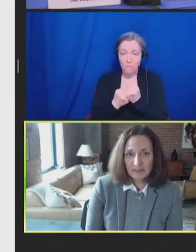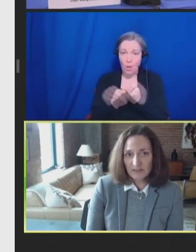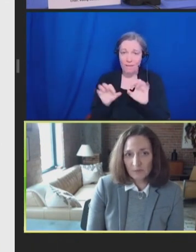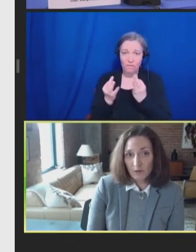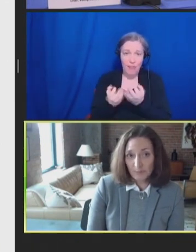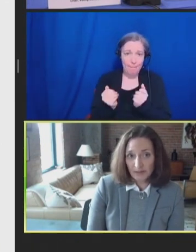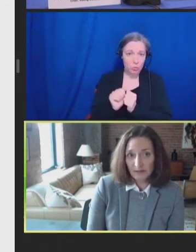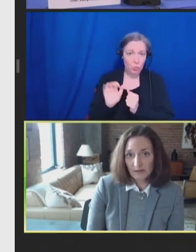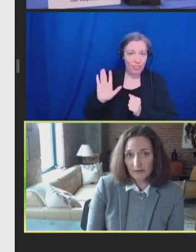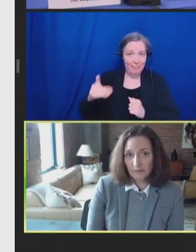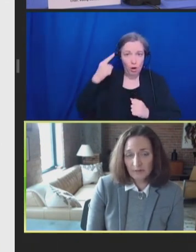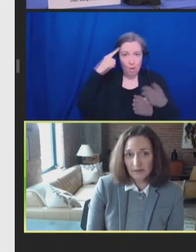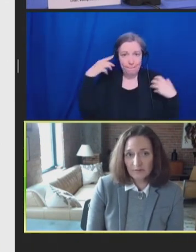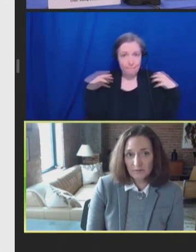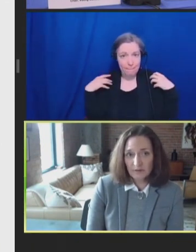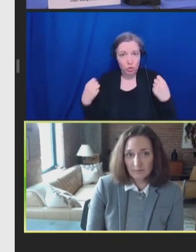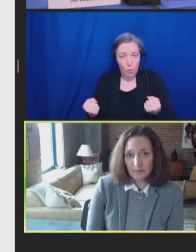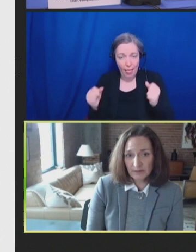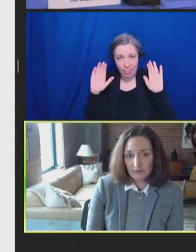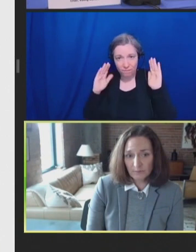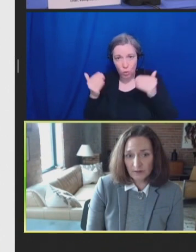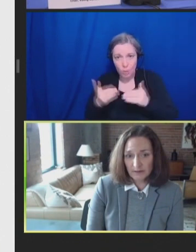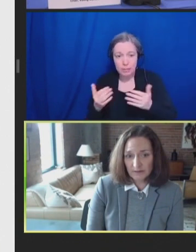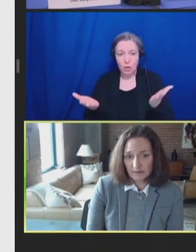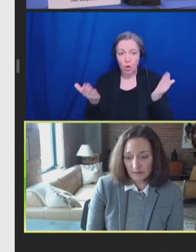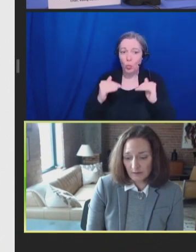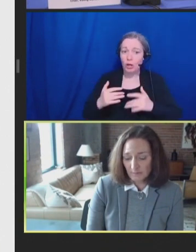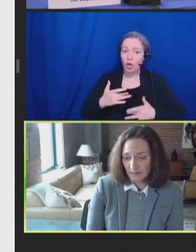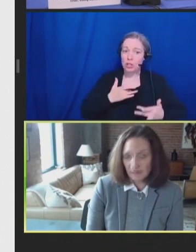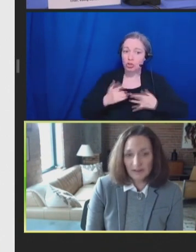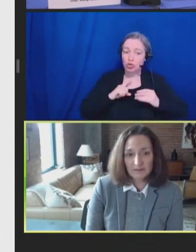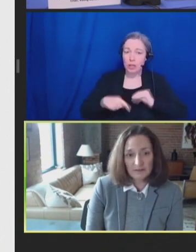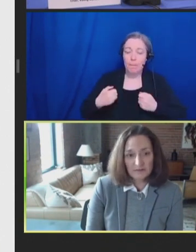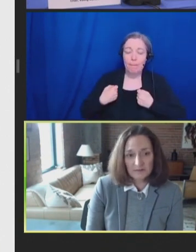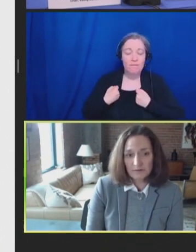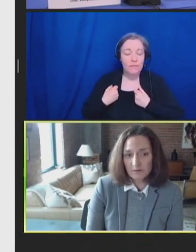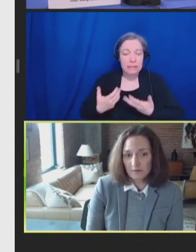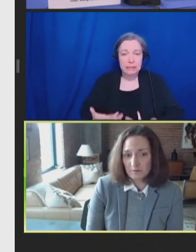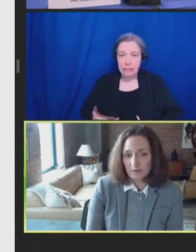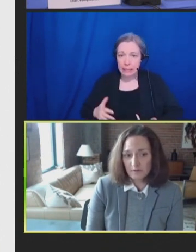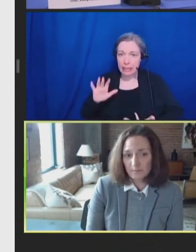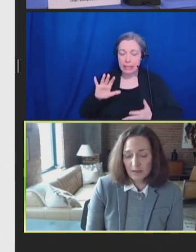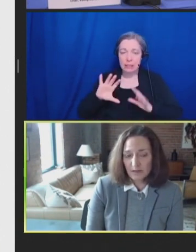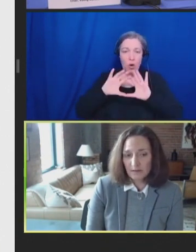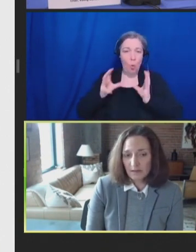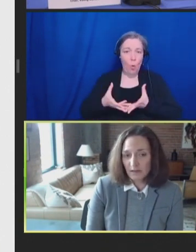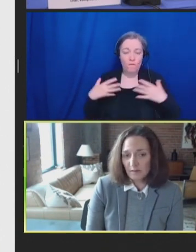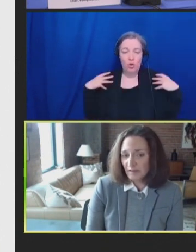about fatigue and well-being as we implement new products. And in fact, just to note that